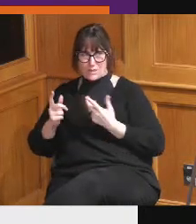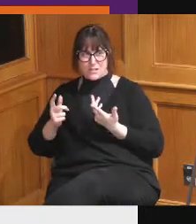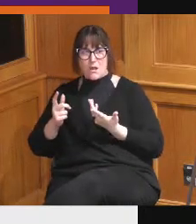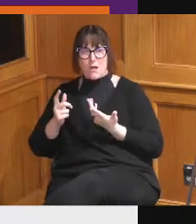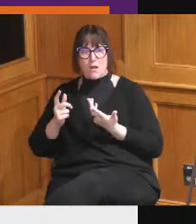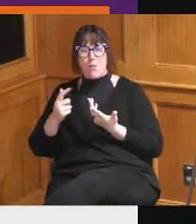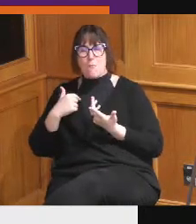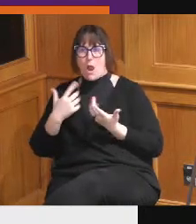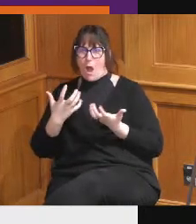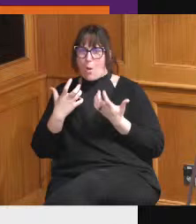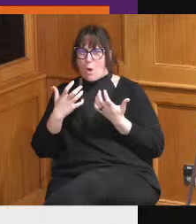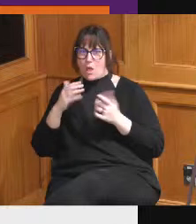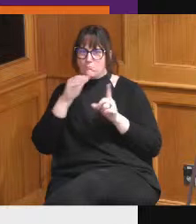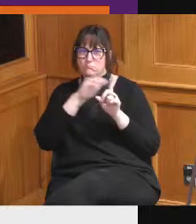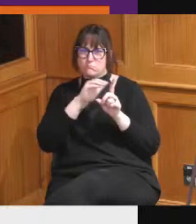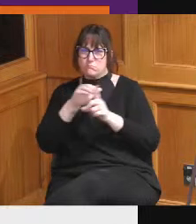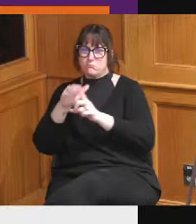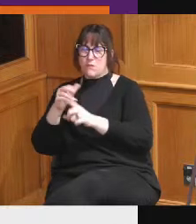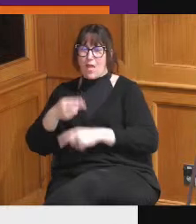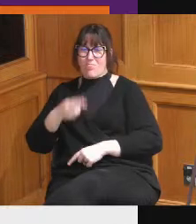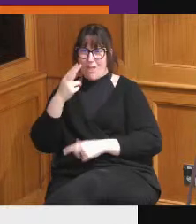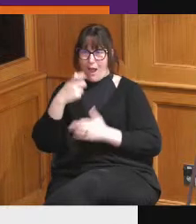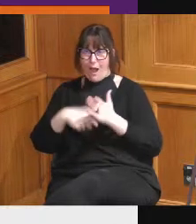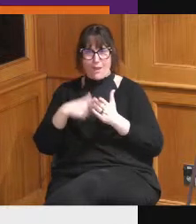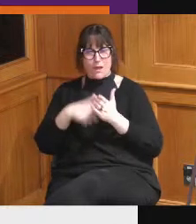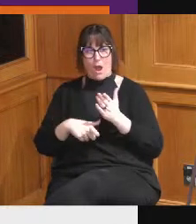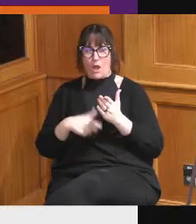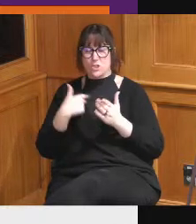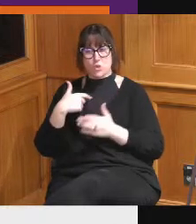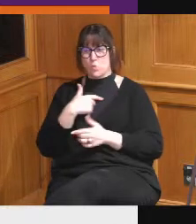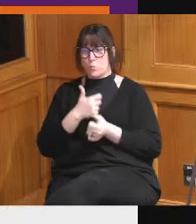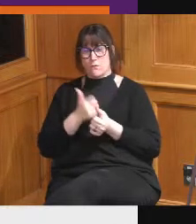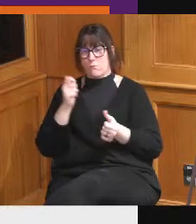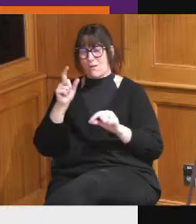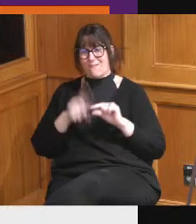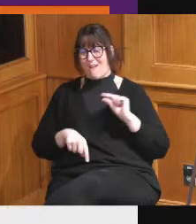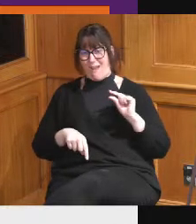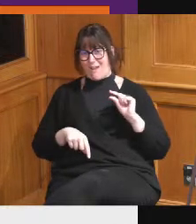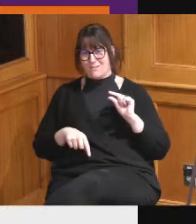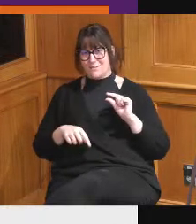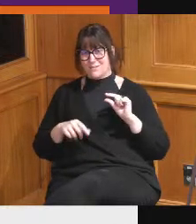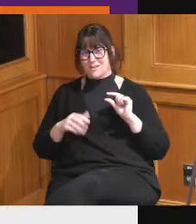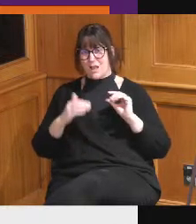us all in mind that these high costs have not sort of really abated and the gaps have existed they